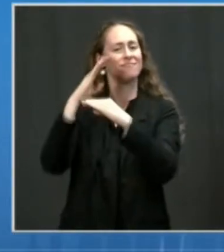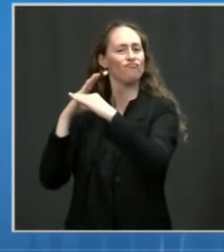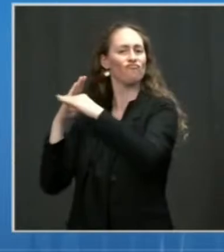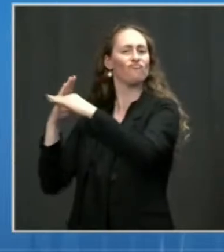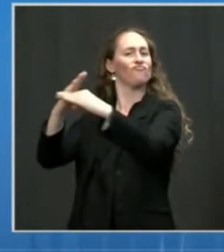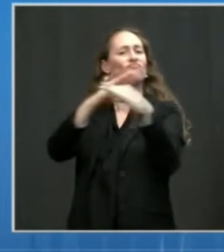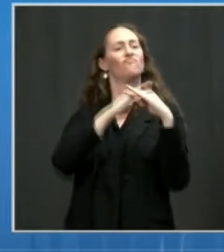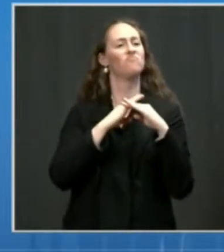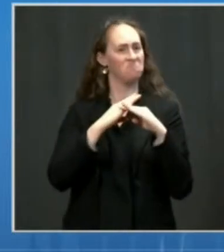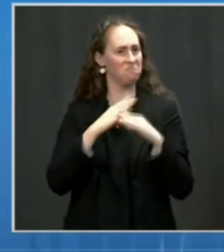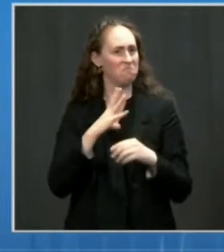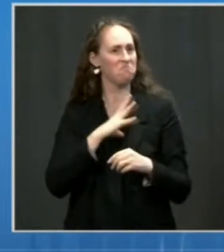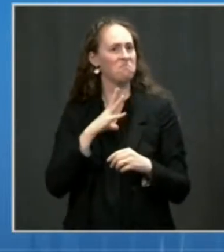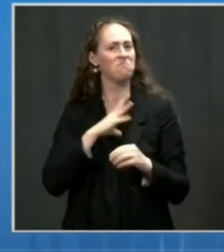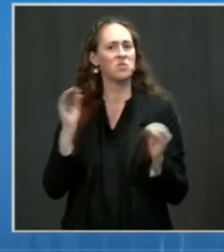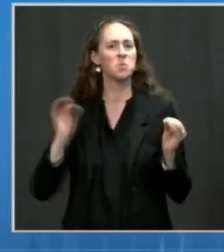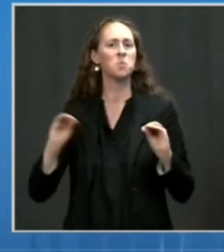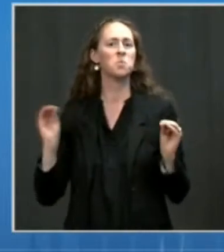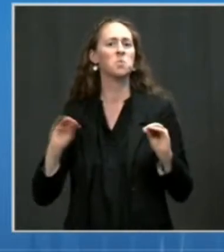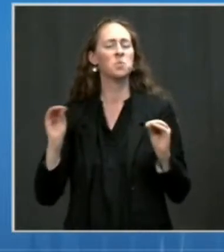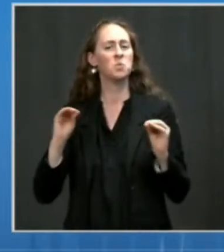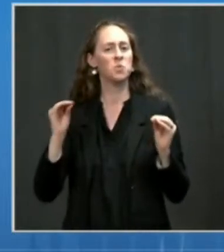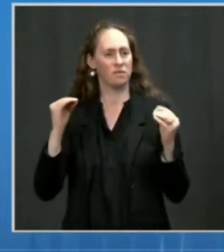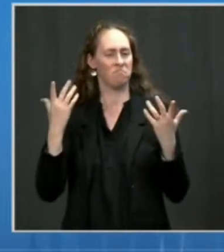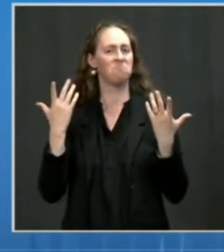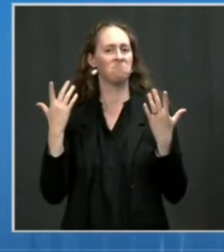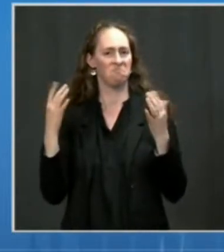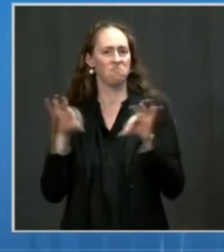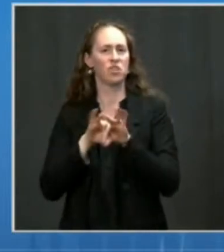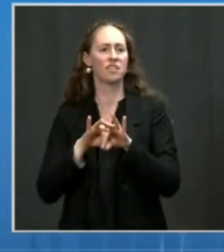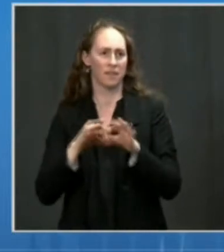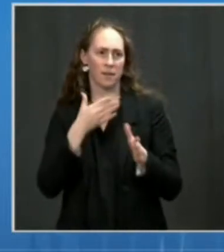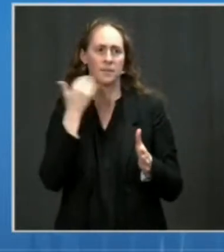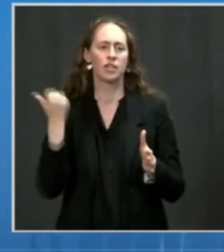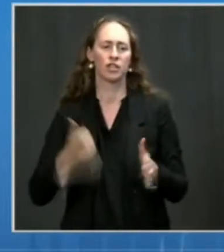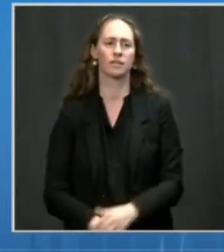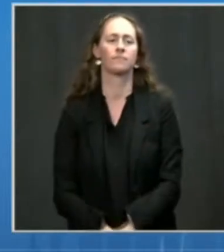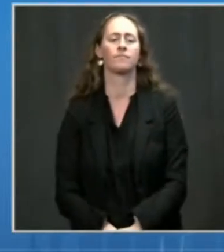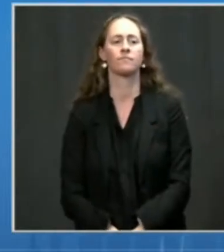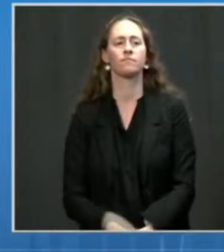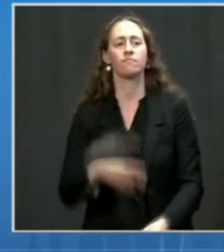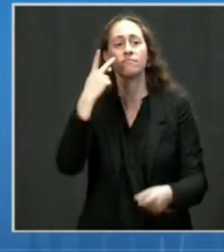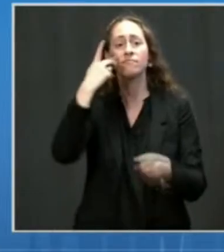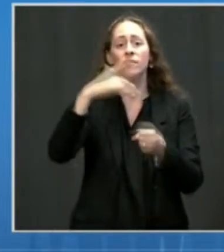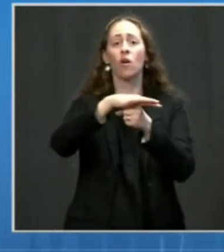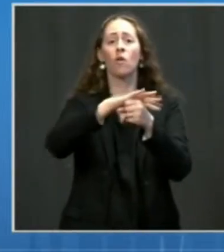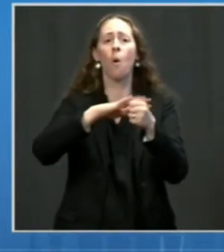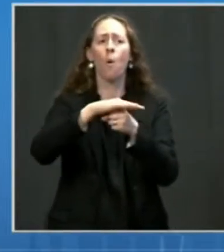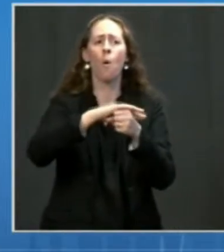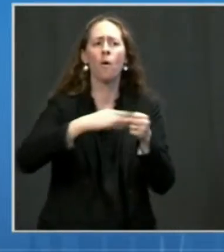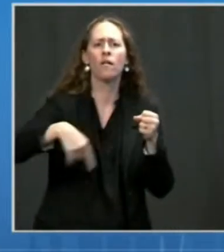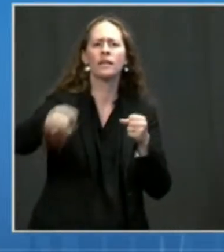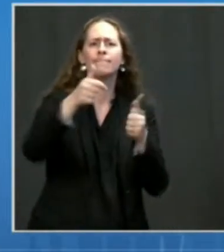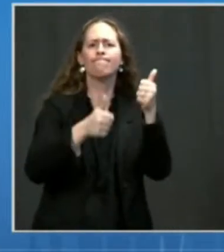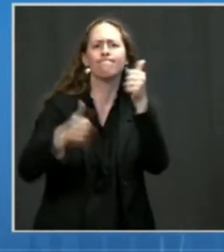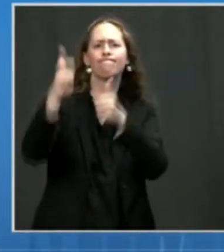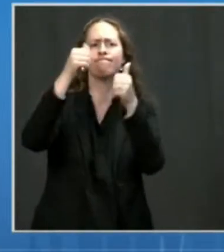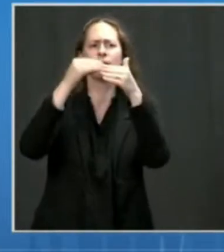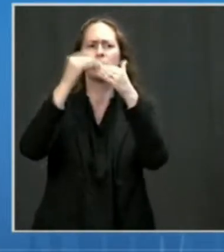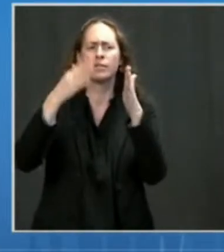THEY WERE SUPPOSED TO DO,